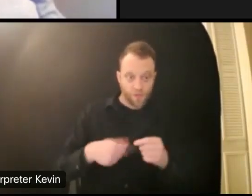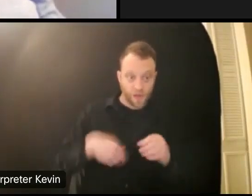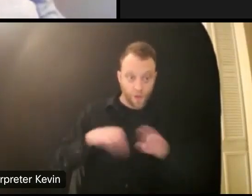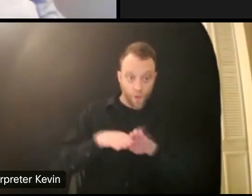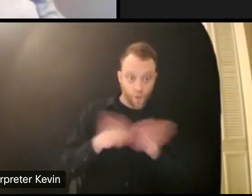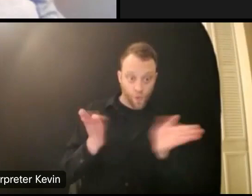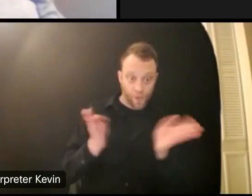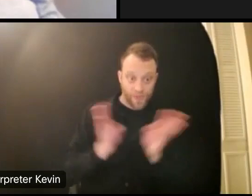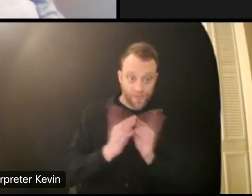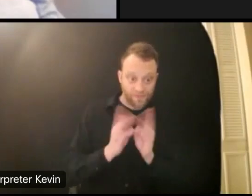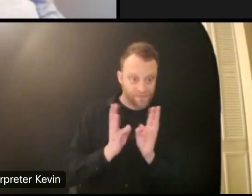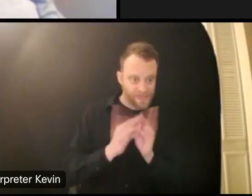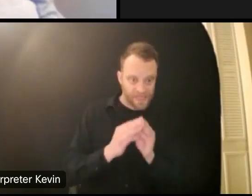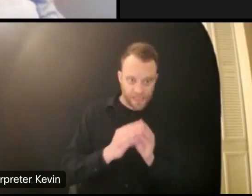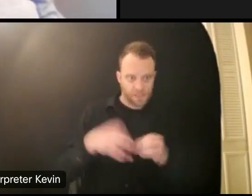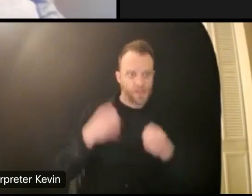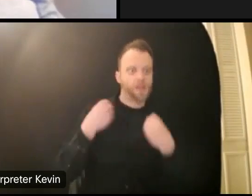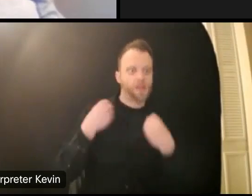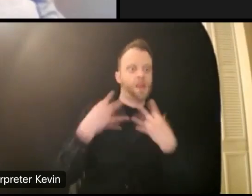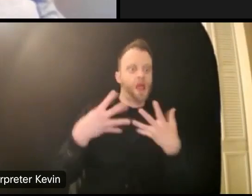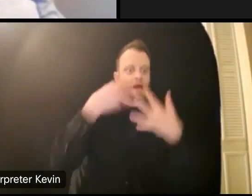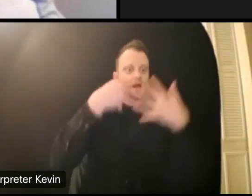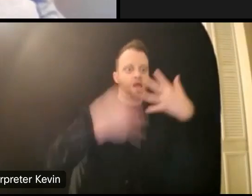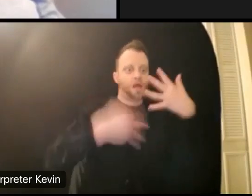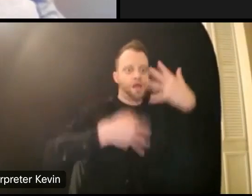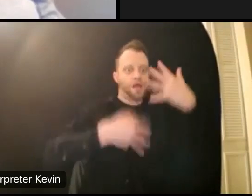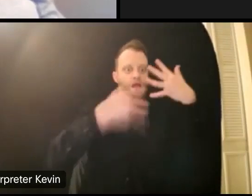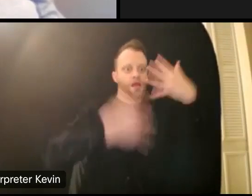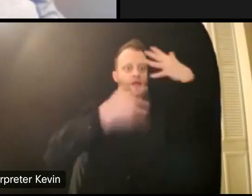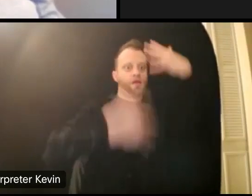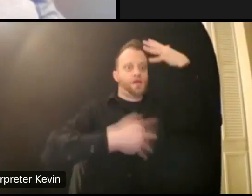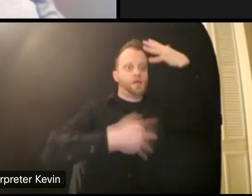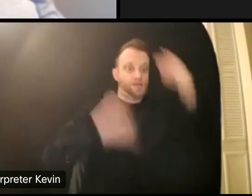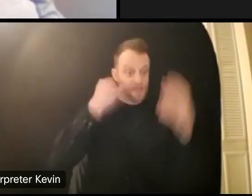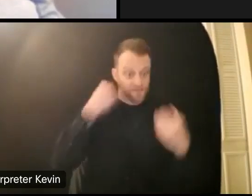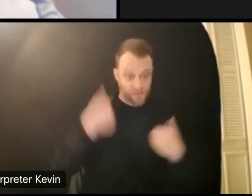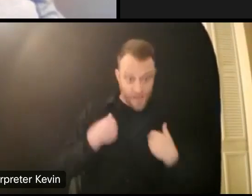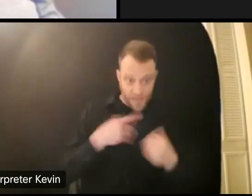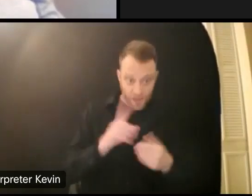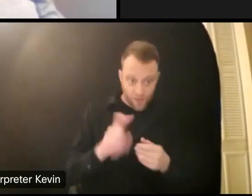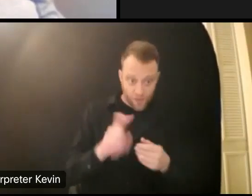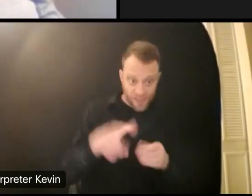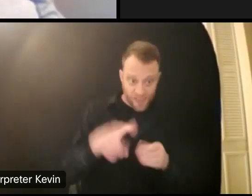if there are questions that you had in the chat that were not answered feel free to email us at